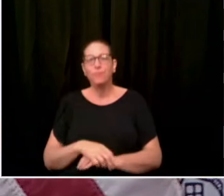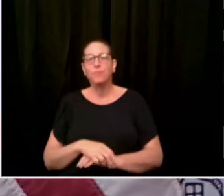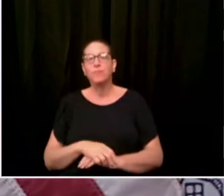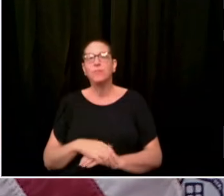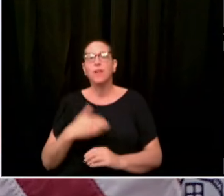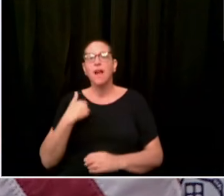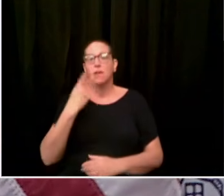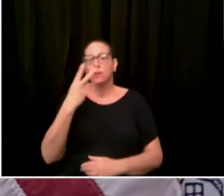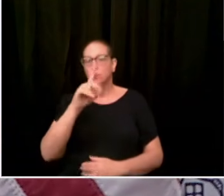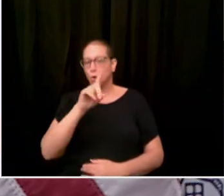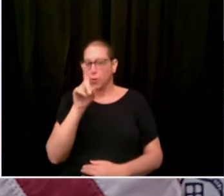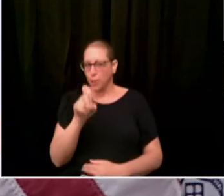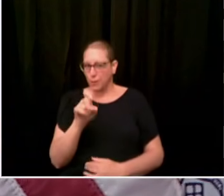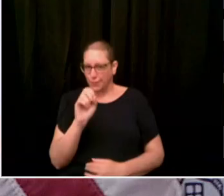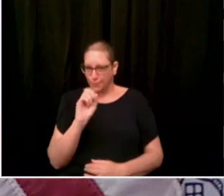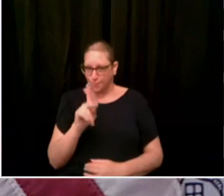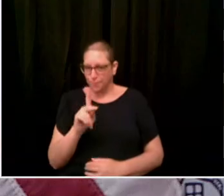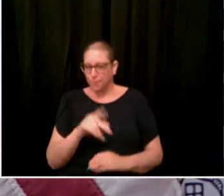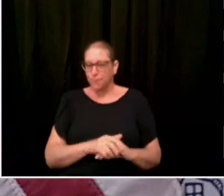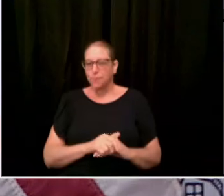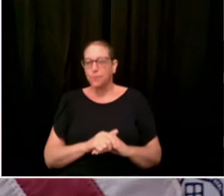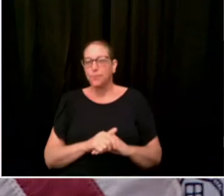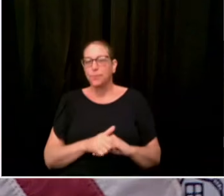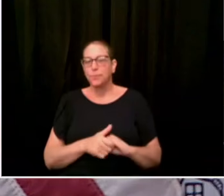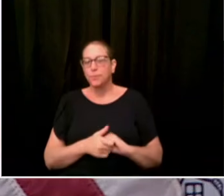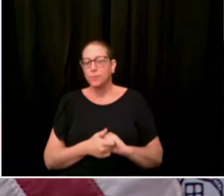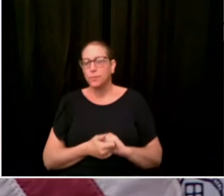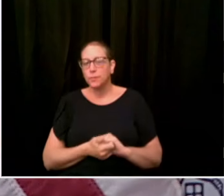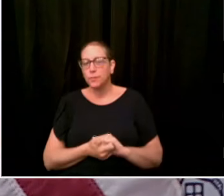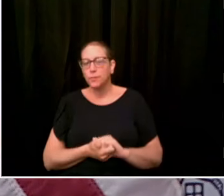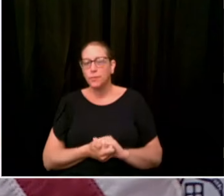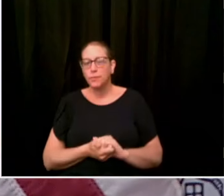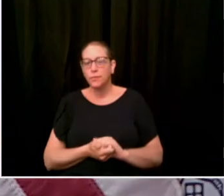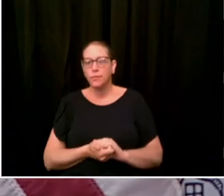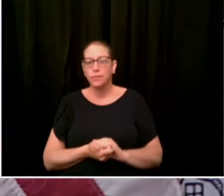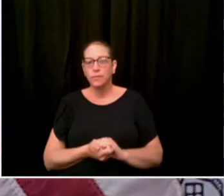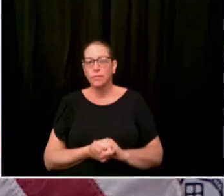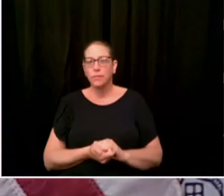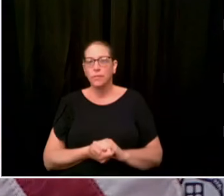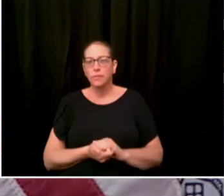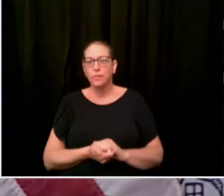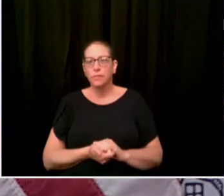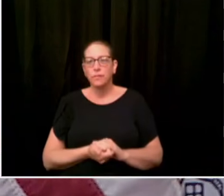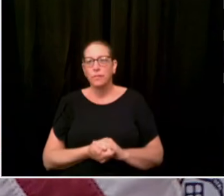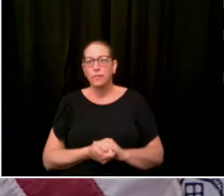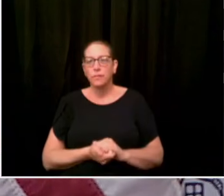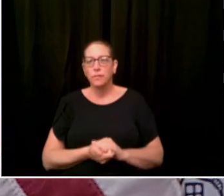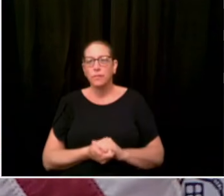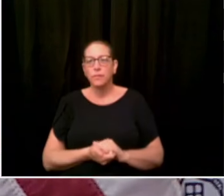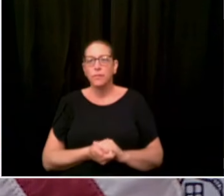THANK YOU SO MUCH